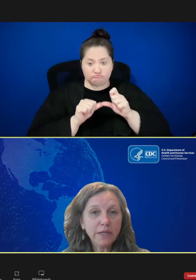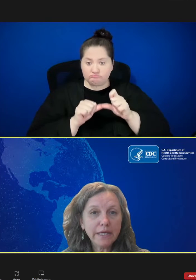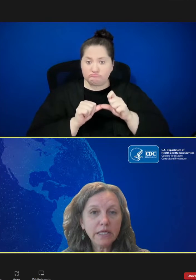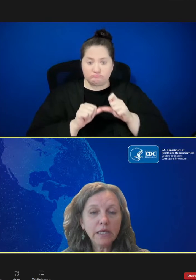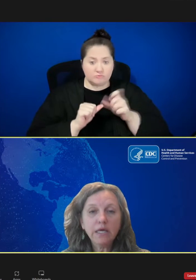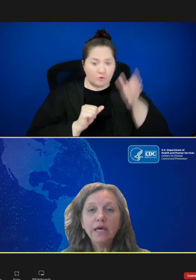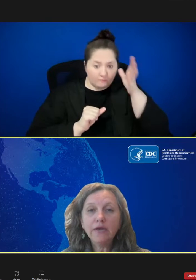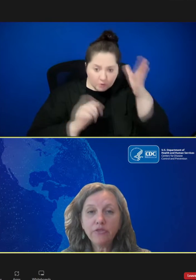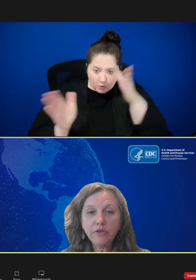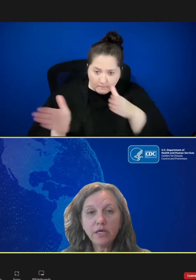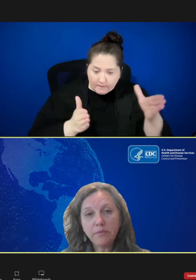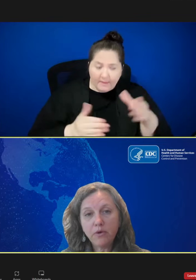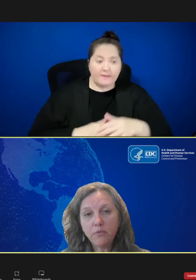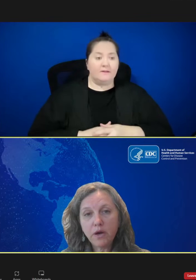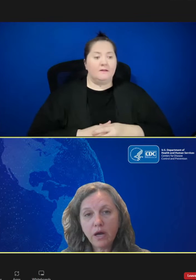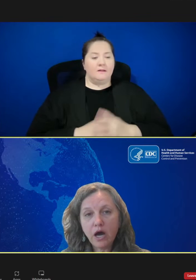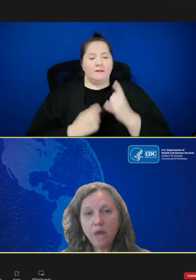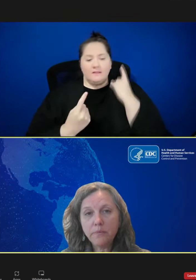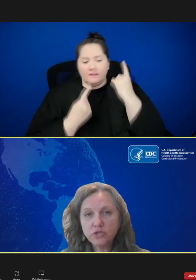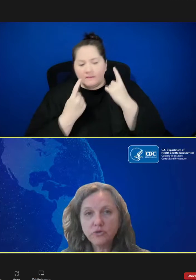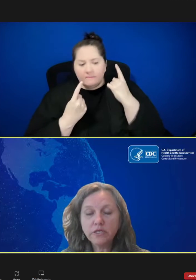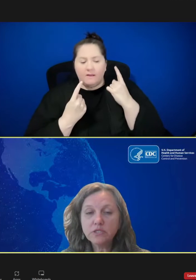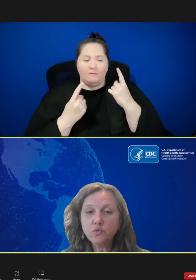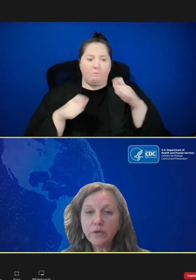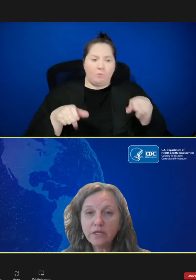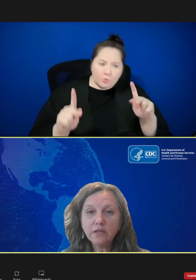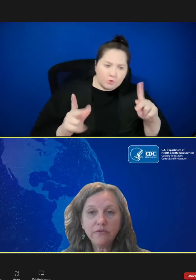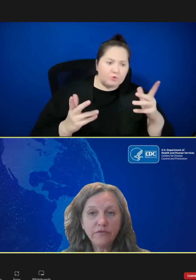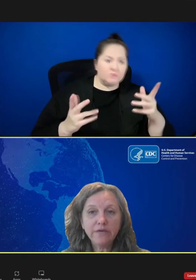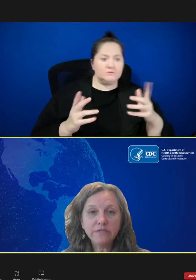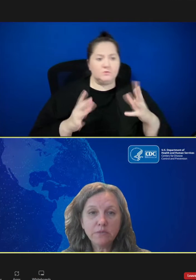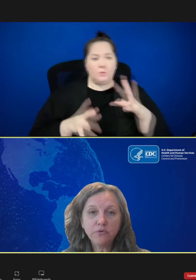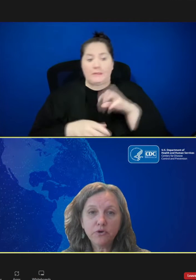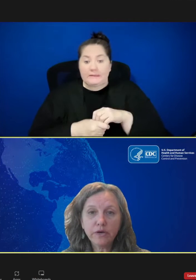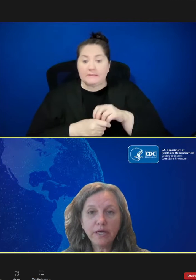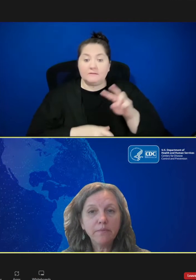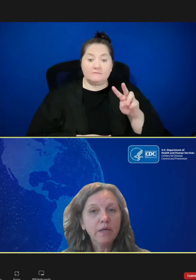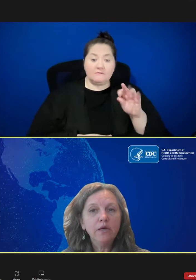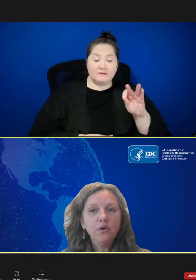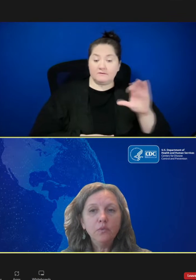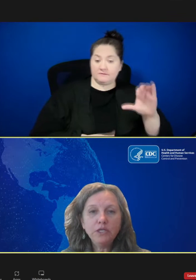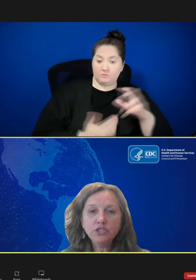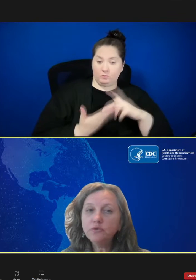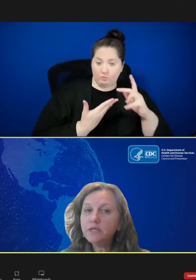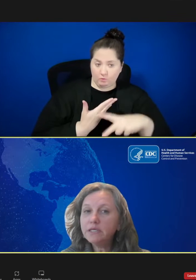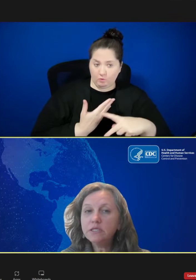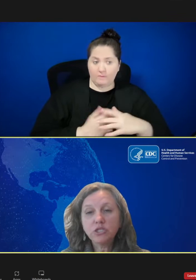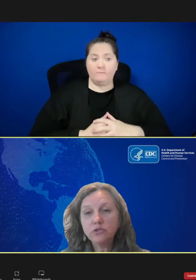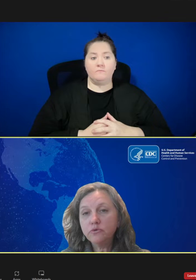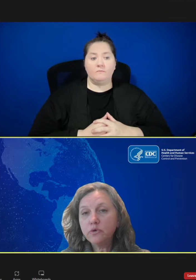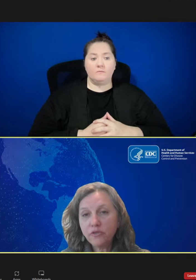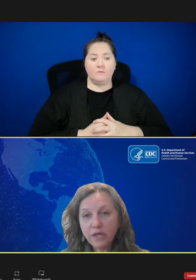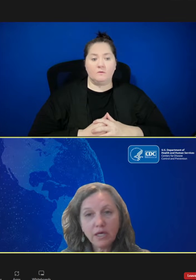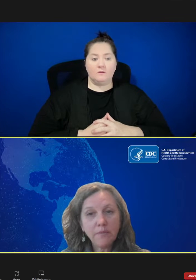planning and think about opportunities within the VFC program. We do need to think about